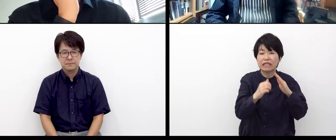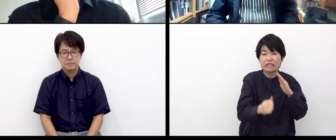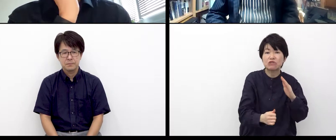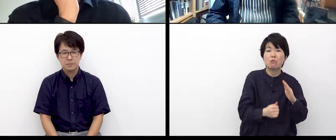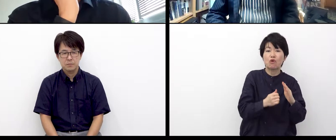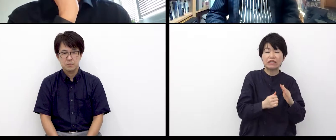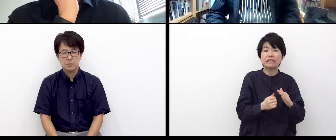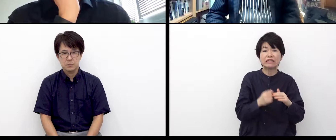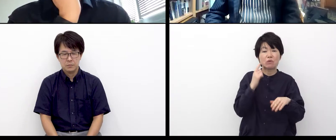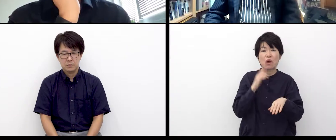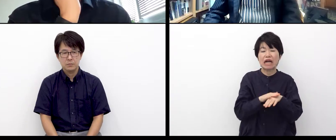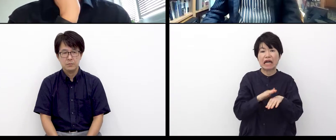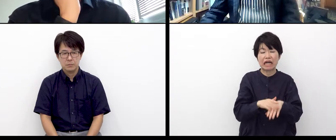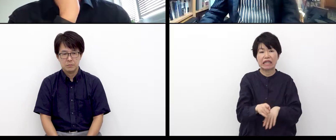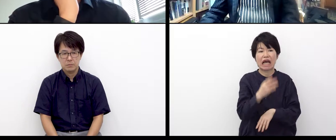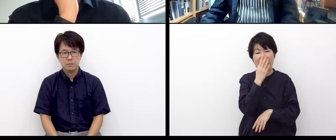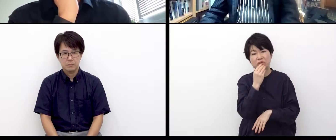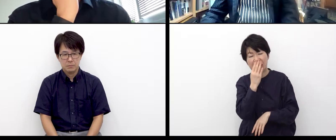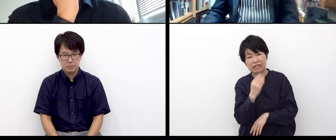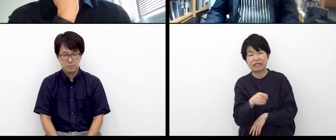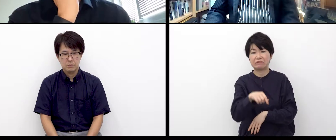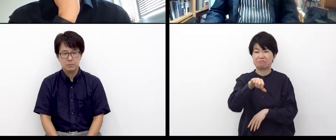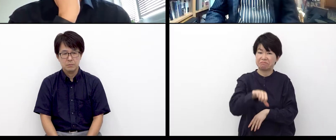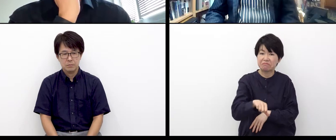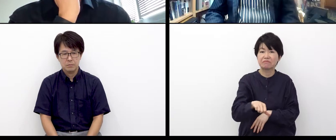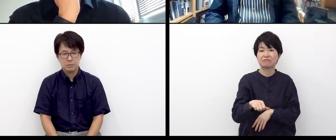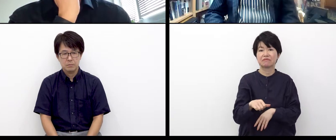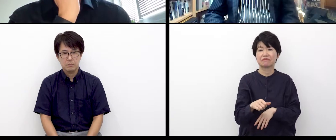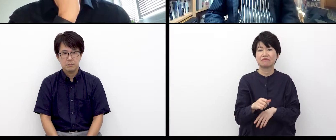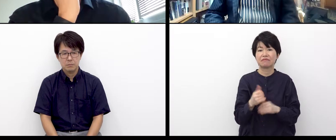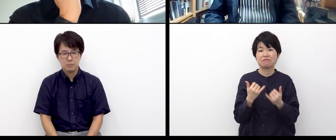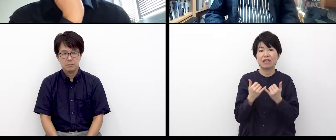so people don’t want other people to know